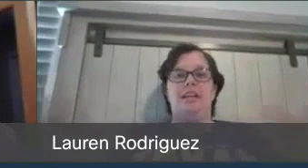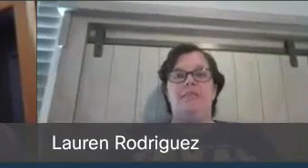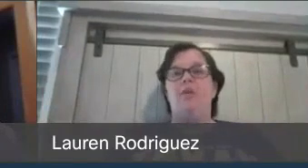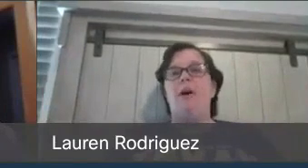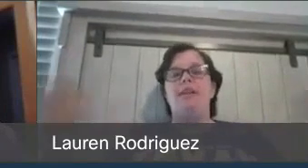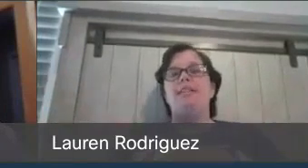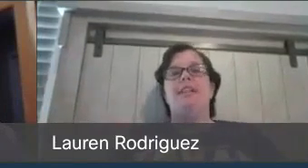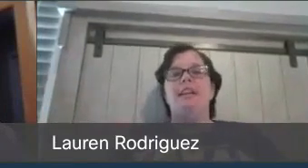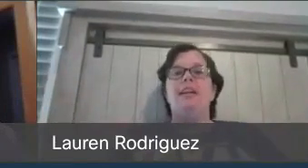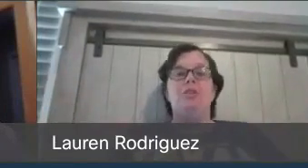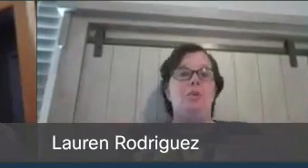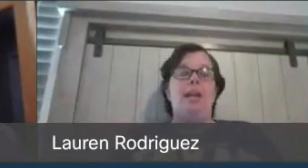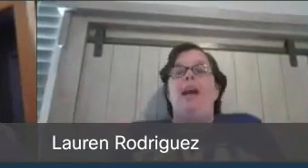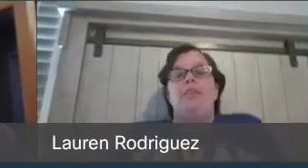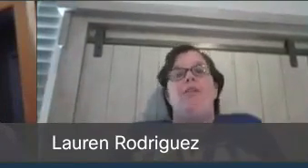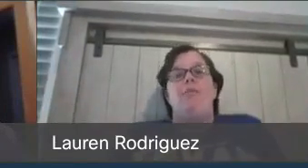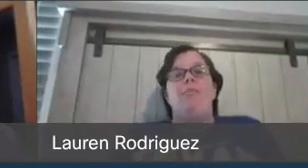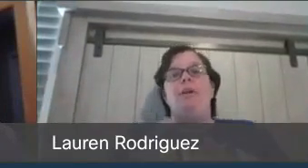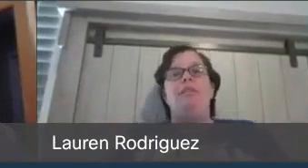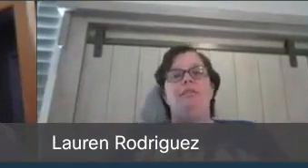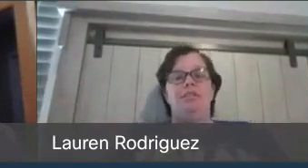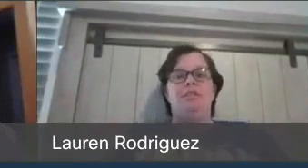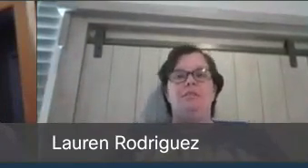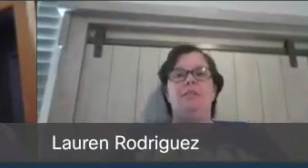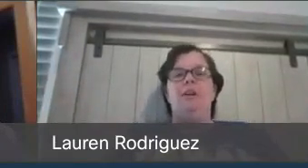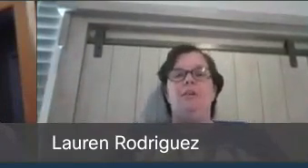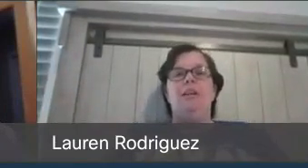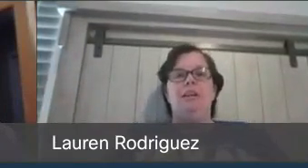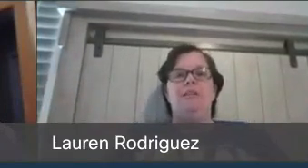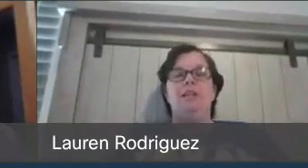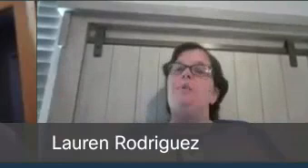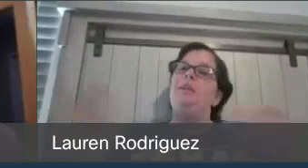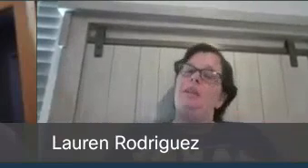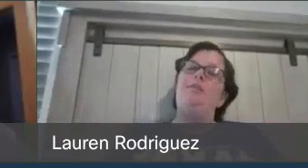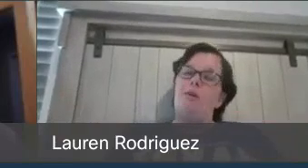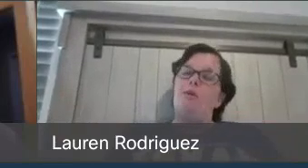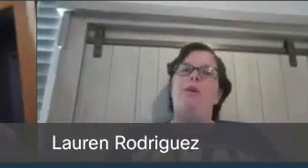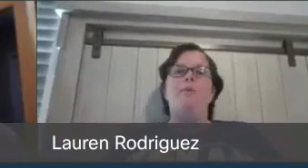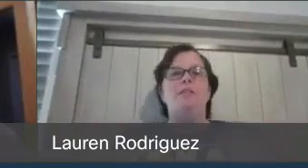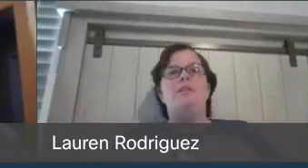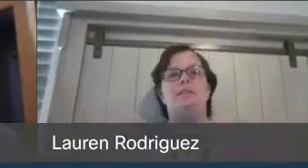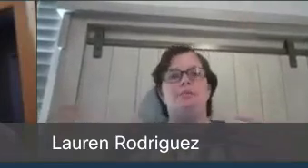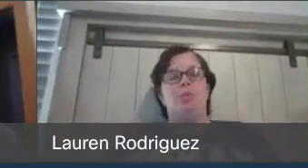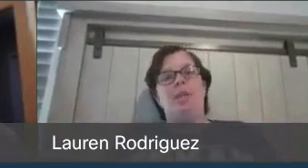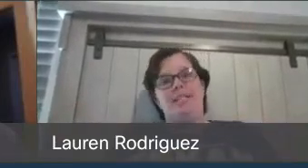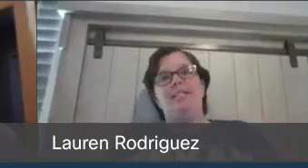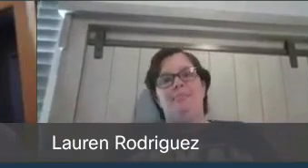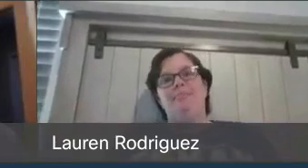That's kind of our policy. So you can have it all but just know that reading what the doctor wrote about you isn't always super pleasant.